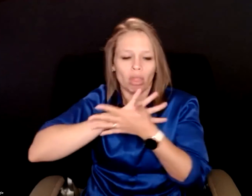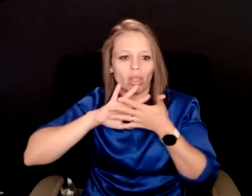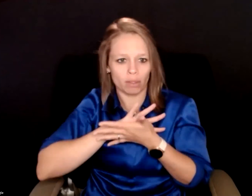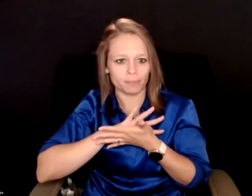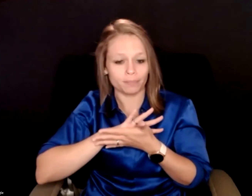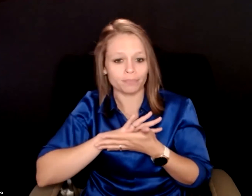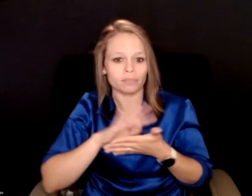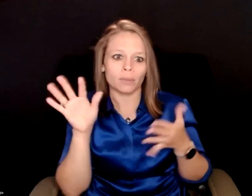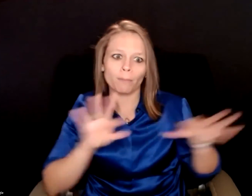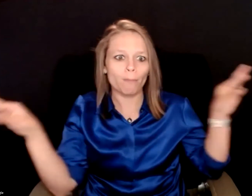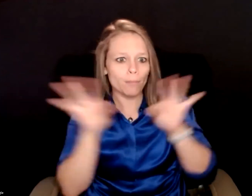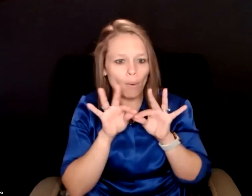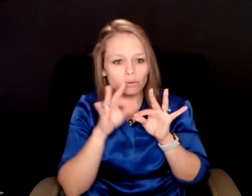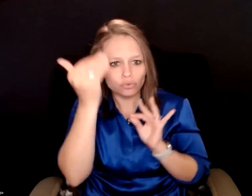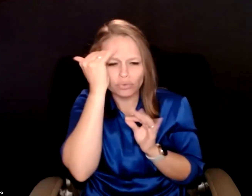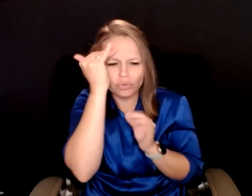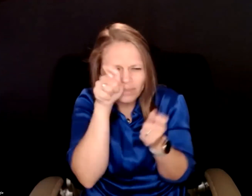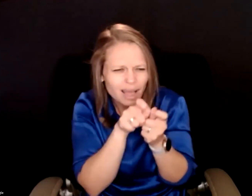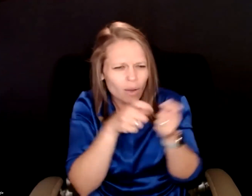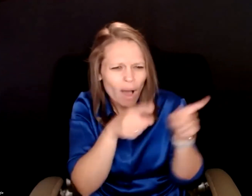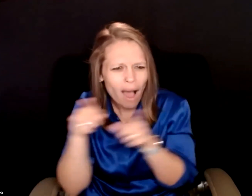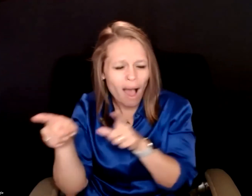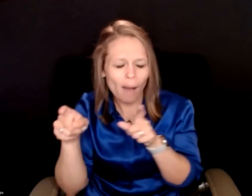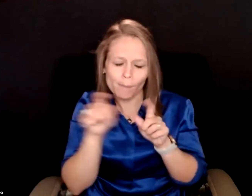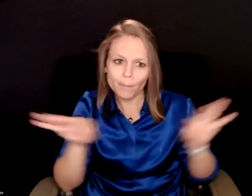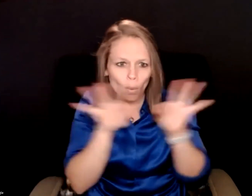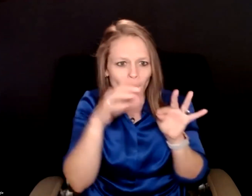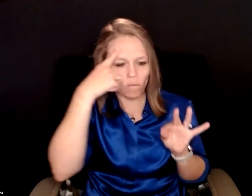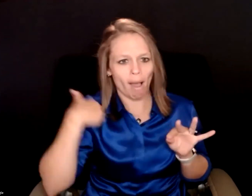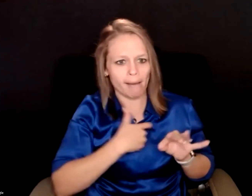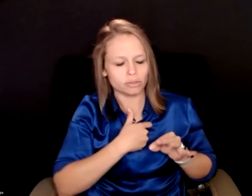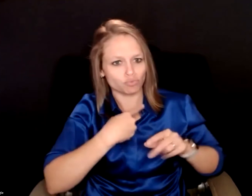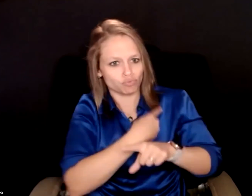I feel is critical to us being able to treat the person properly.